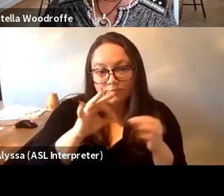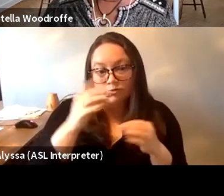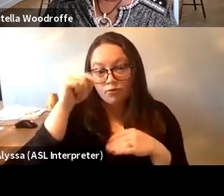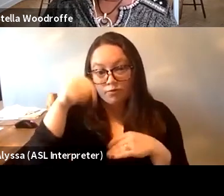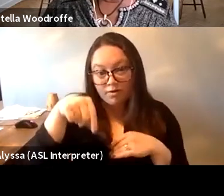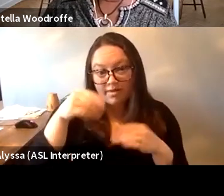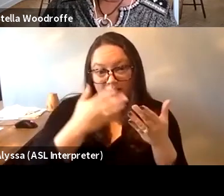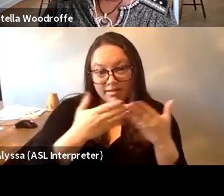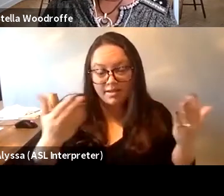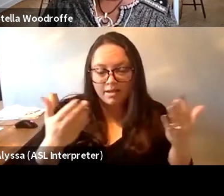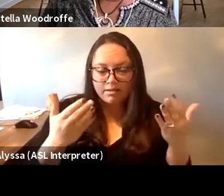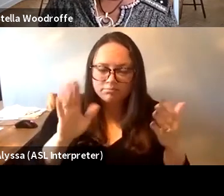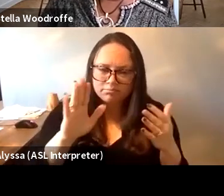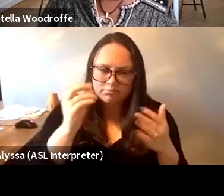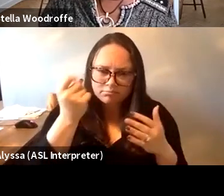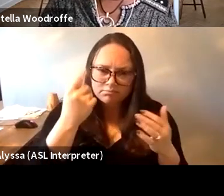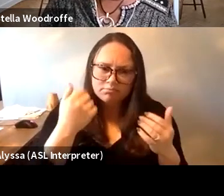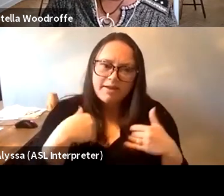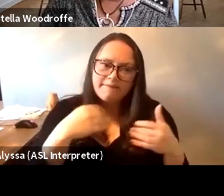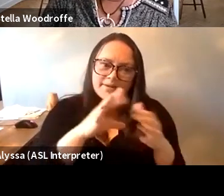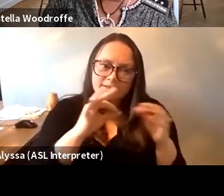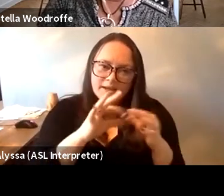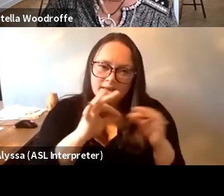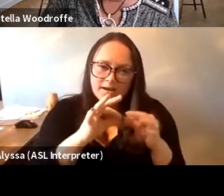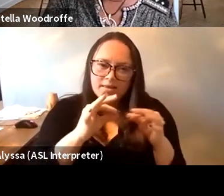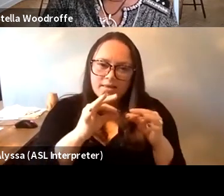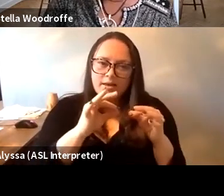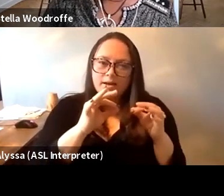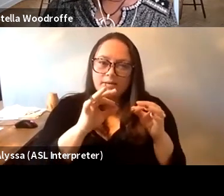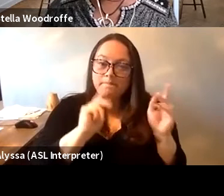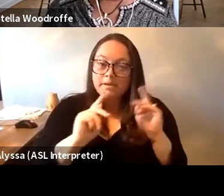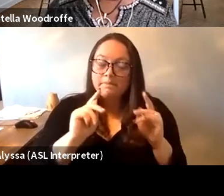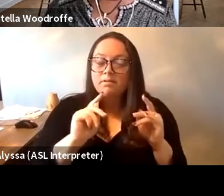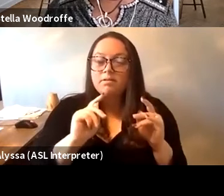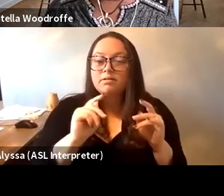says in the society. Don't judge a book by its cover. Because